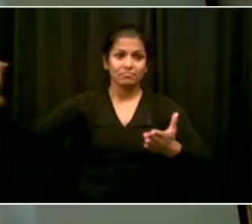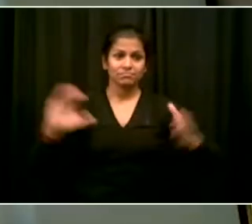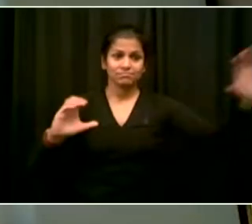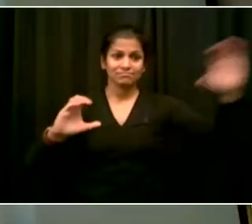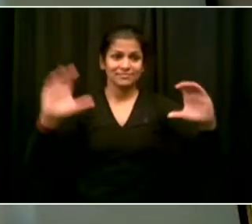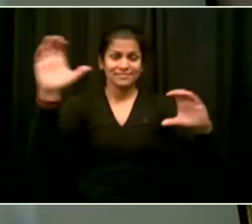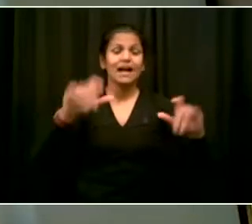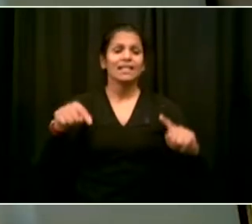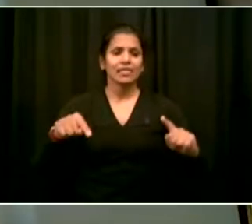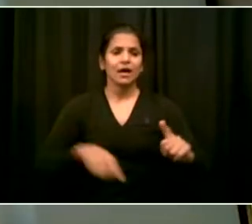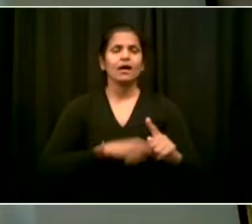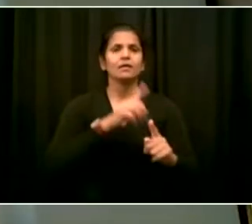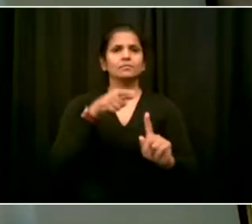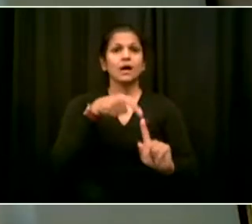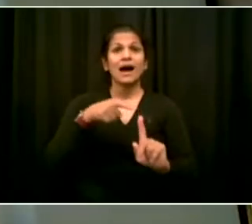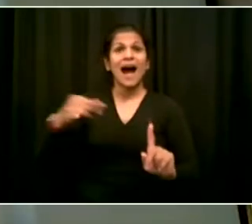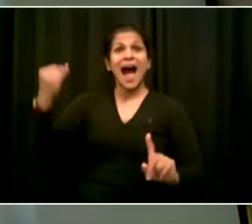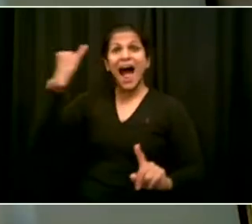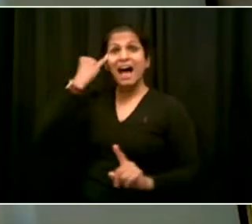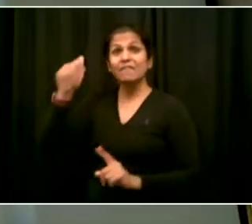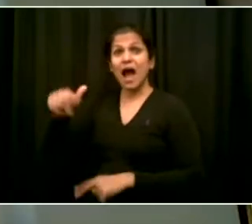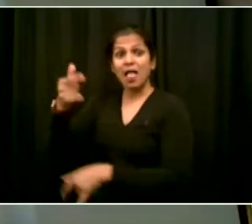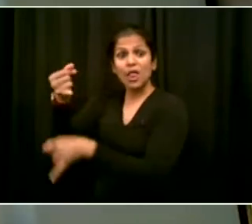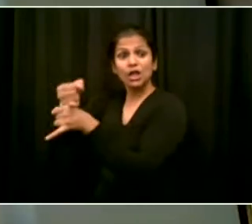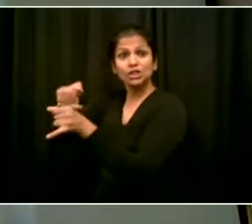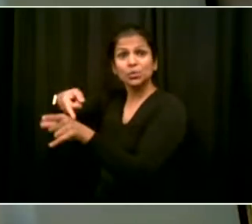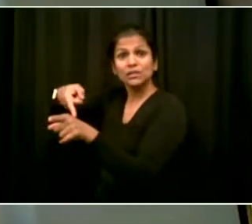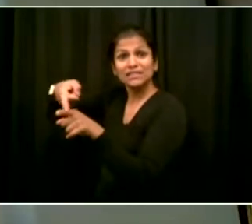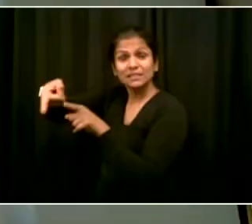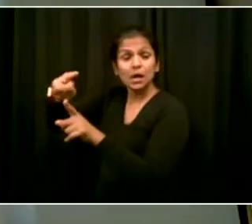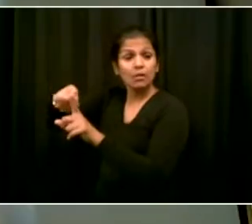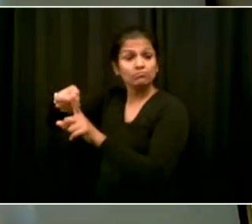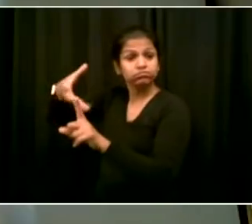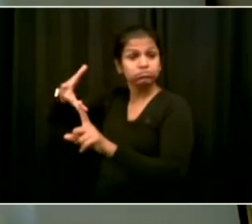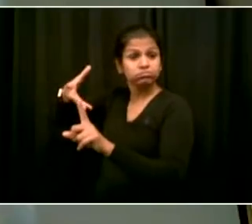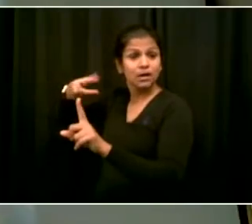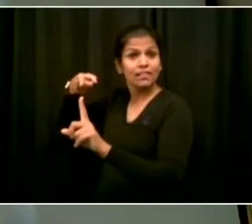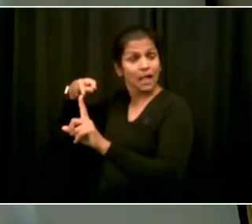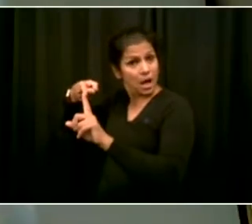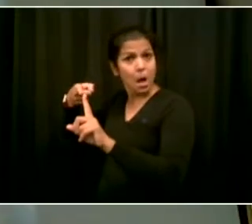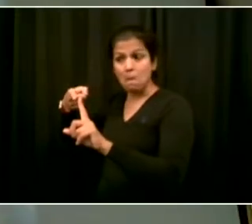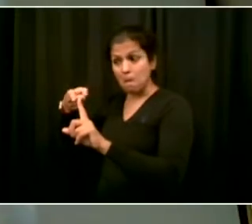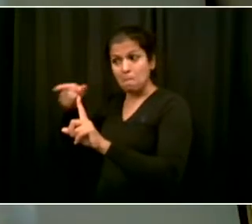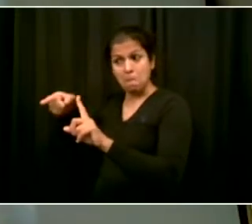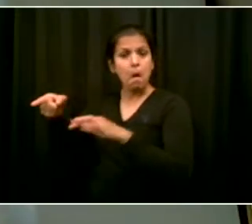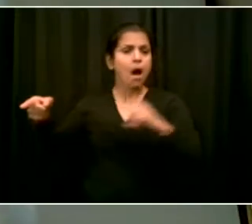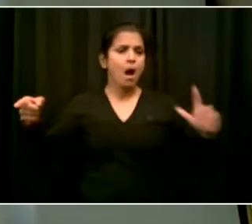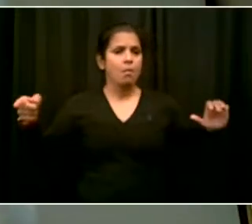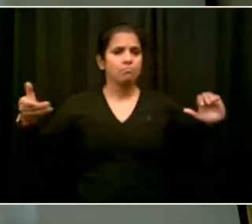THE PARTNERS WE IDENTIFY. YOU CAN IMAGINE ULTIMATELY BEING CO-LOCATED WITH ANOTHER INSTITUTION LOOKING TO